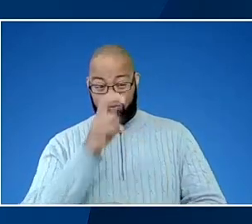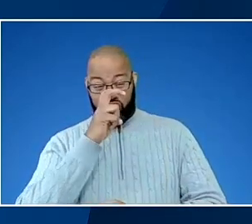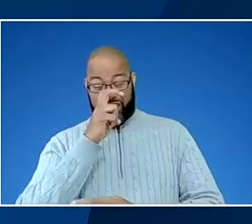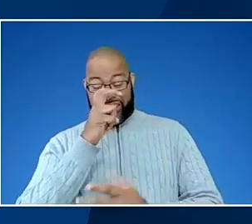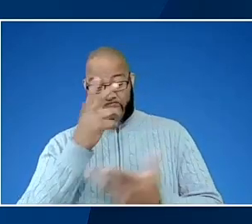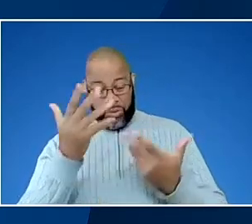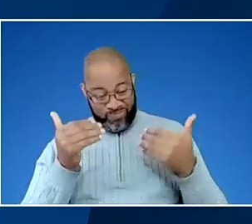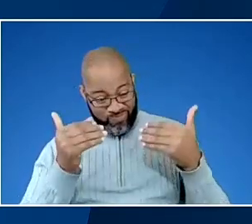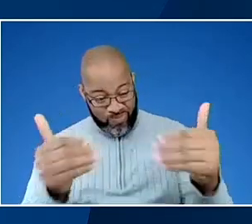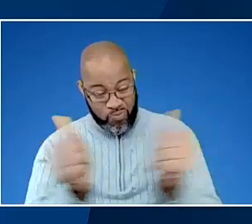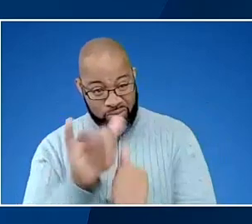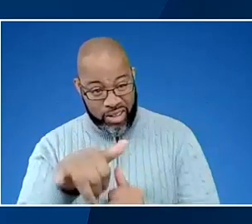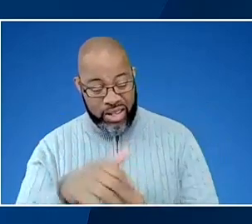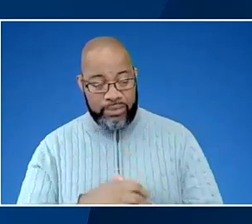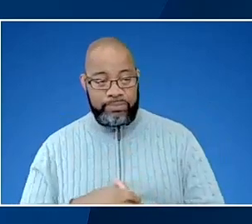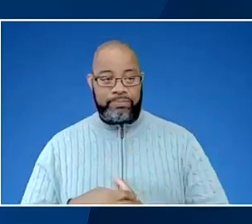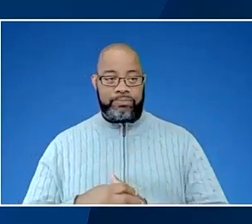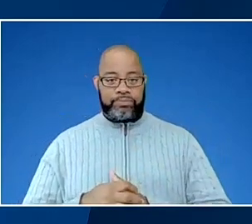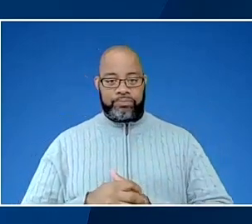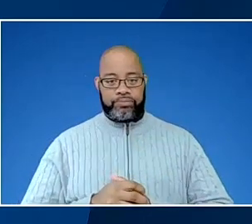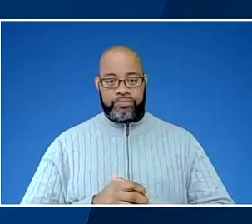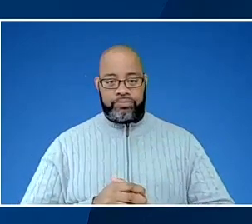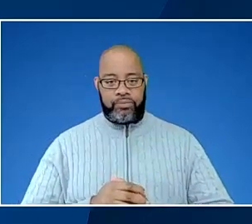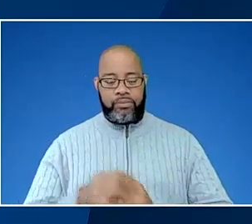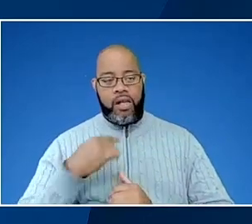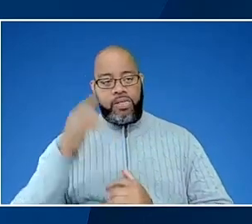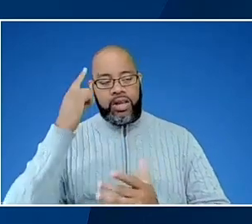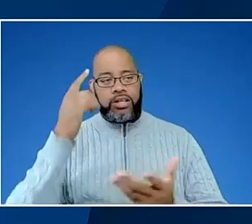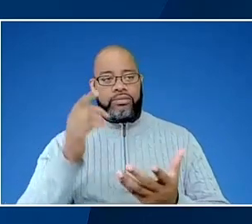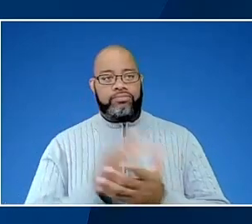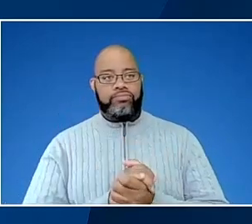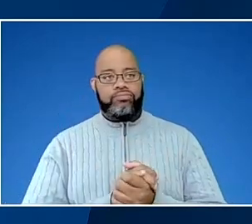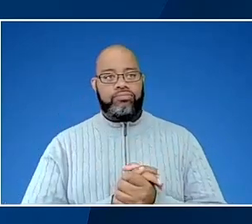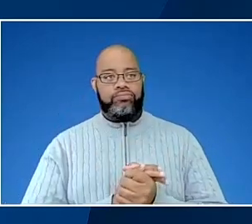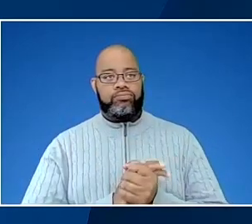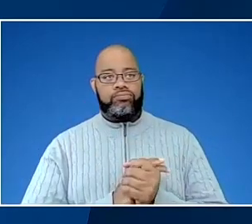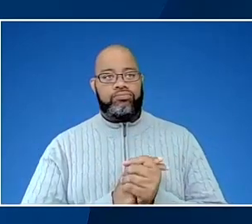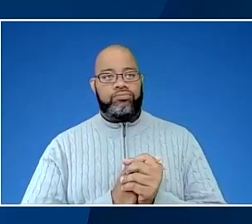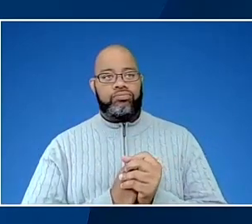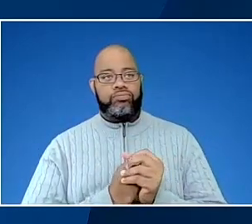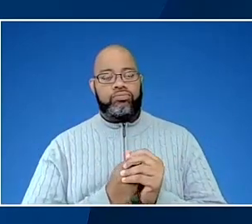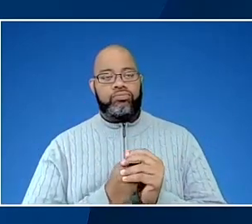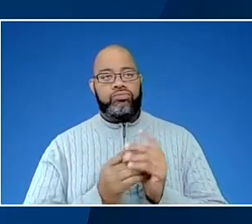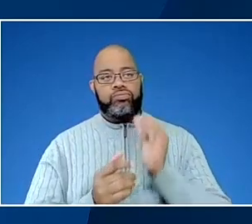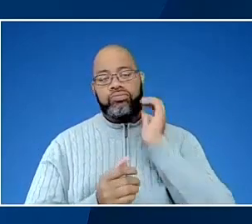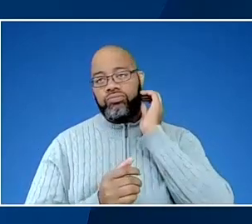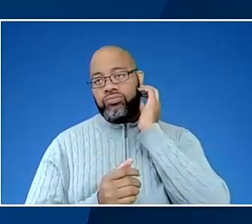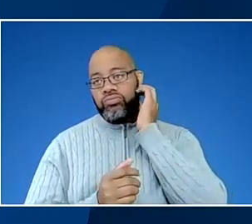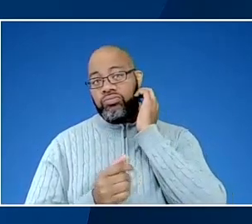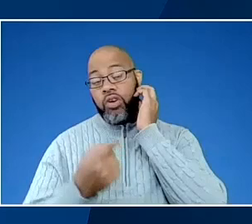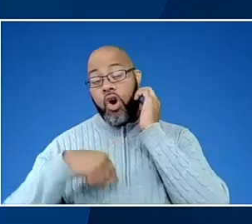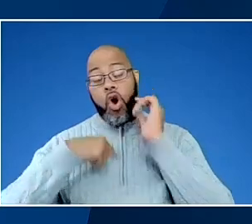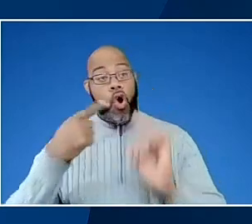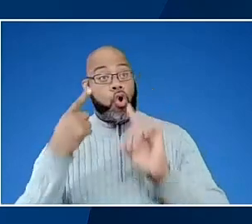on, I think, you know, our goal is to